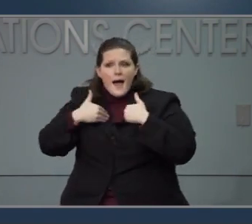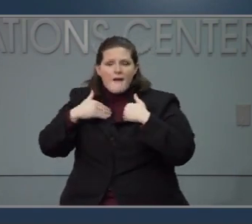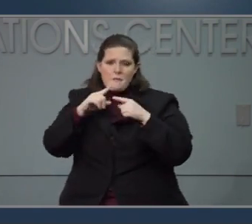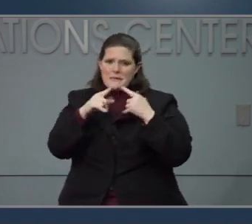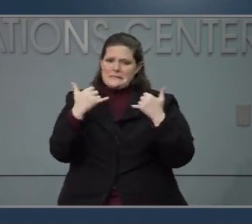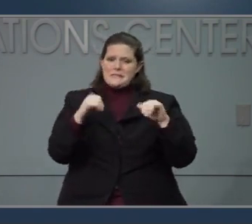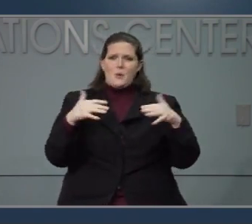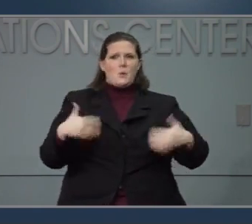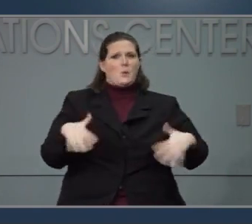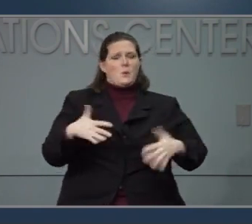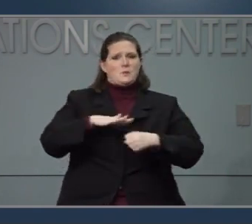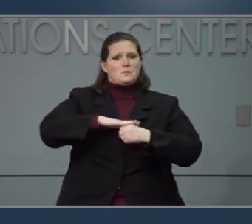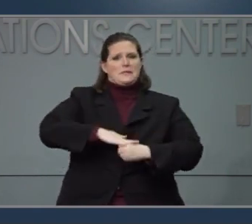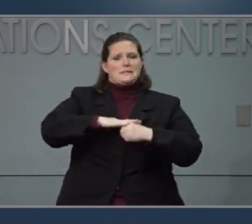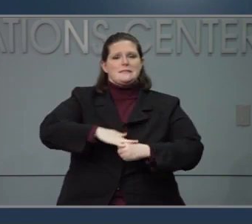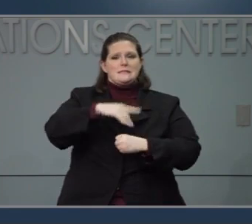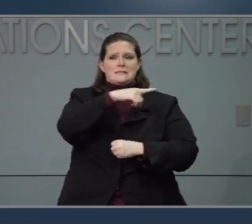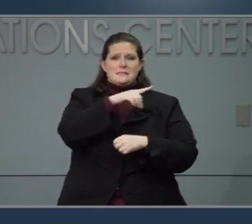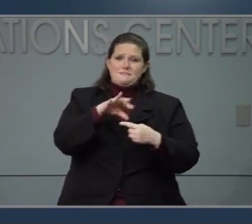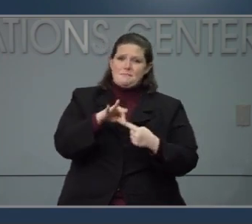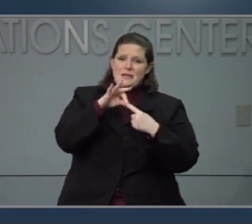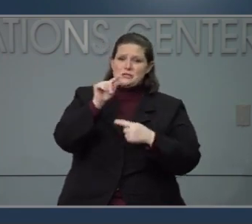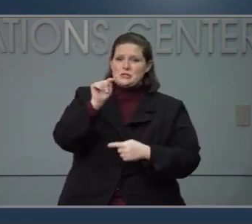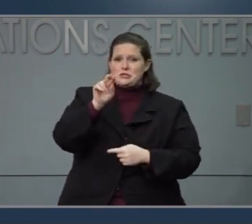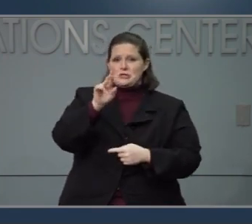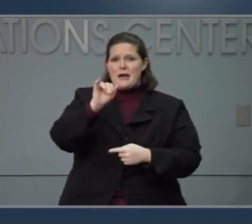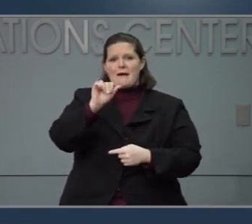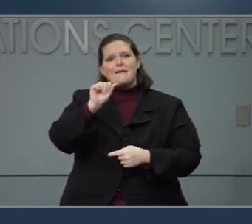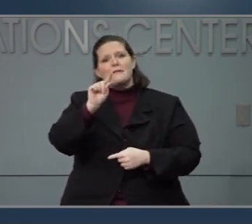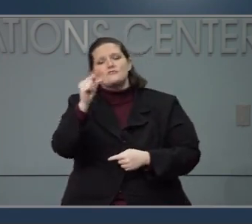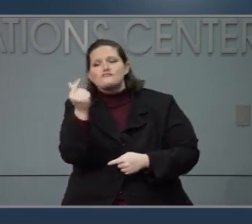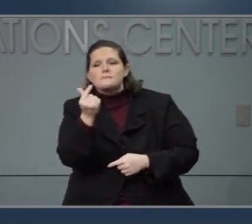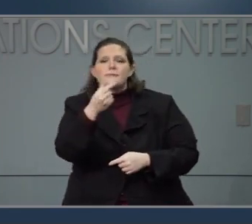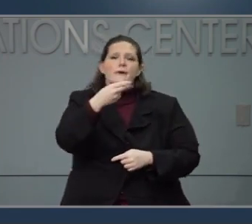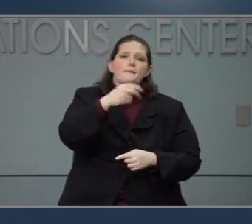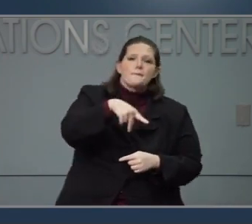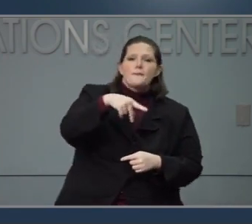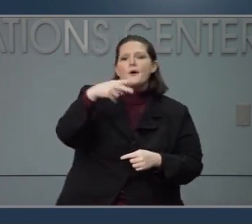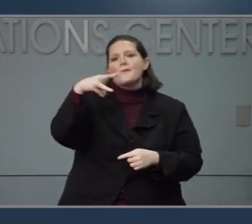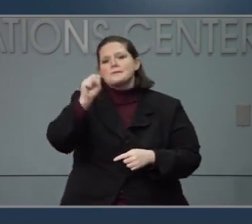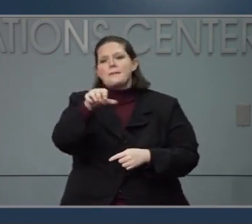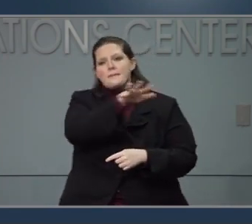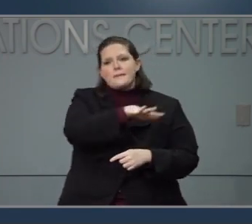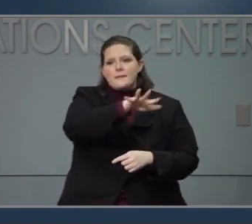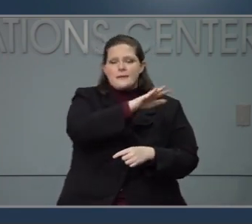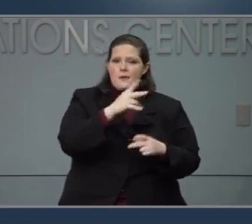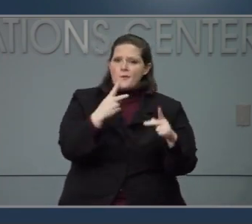WHILE OUR HOSPITALS HAV CAPACITY, THEY’RE FEELING THE STRAIN PARTICULARLY IN THE TRIAD AREA.